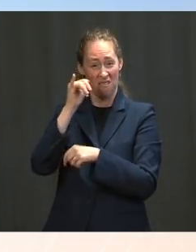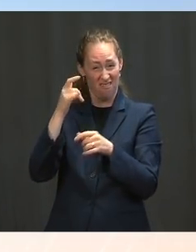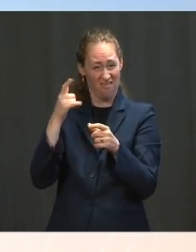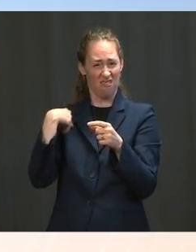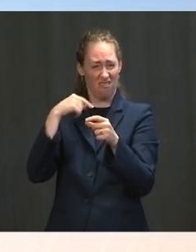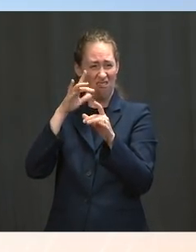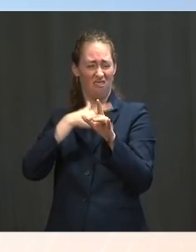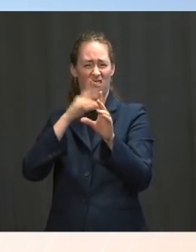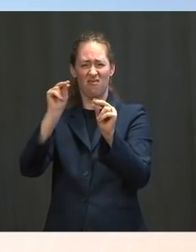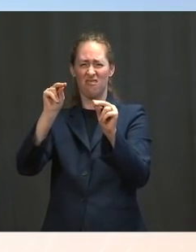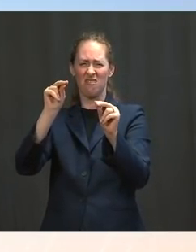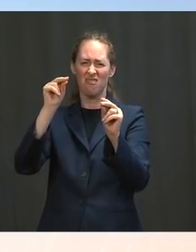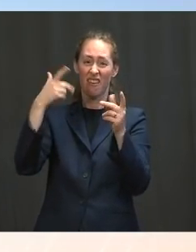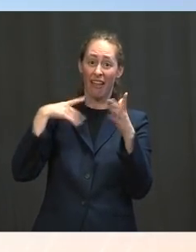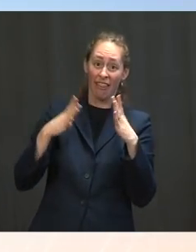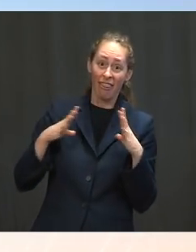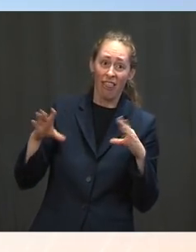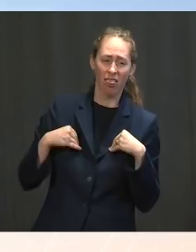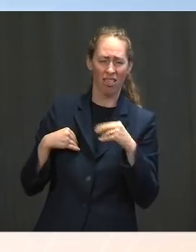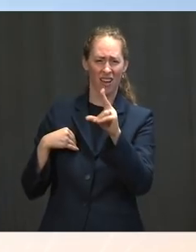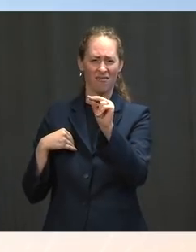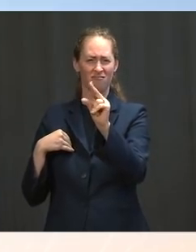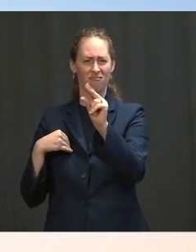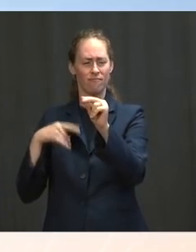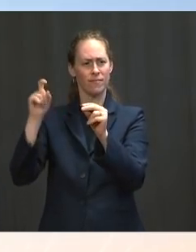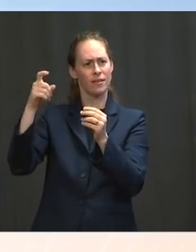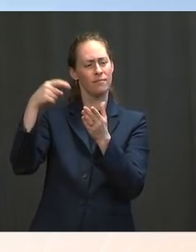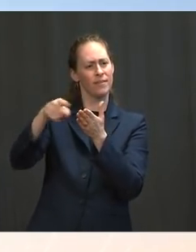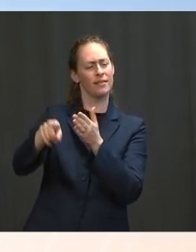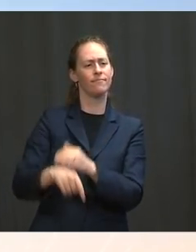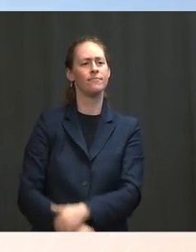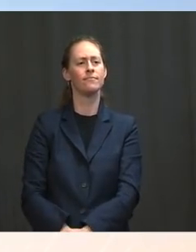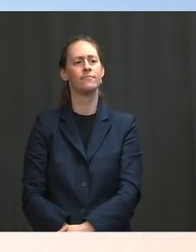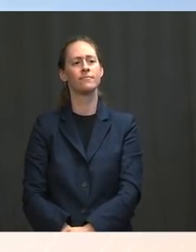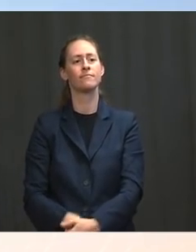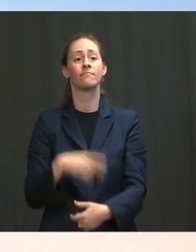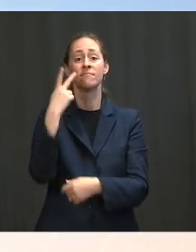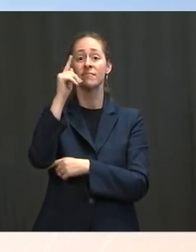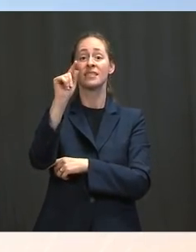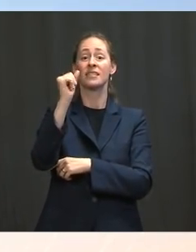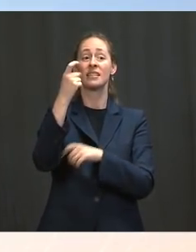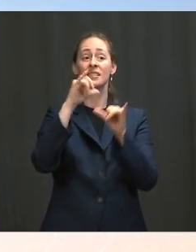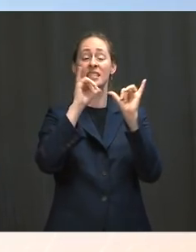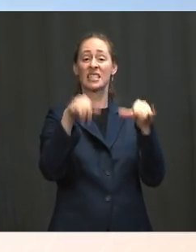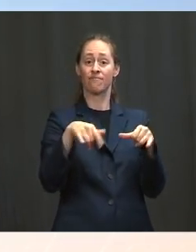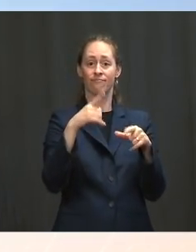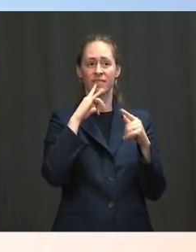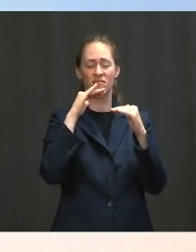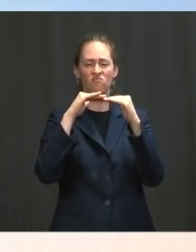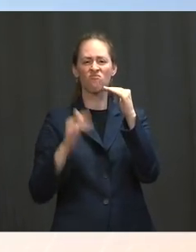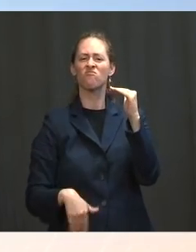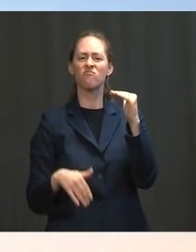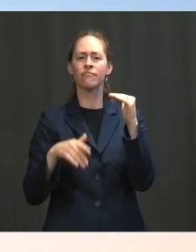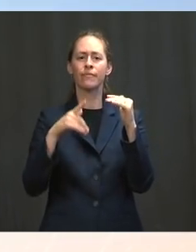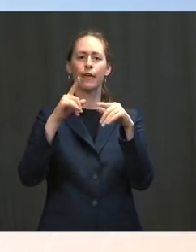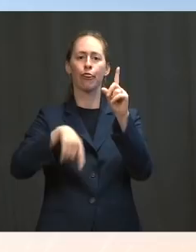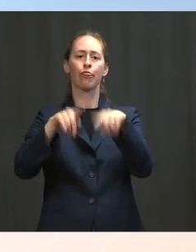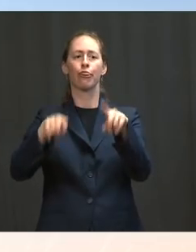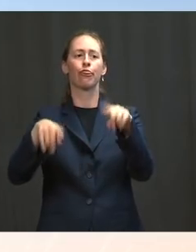And that sends a clear message that our tax system is not set up in a fair and equitable way, and that's something he feels we should address regardless.